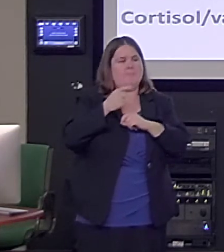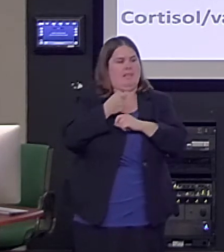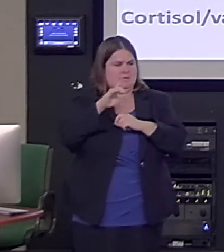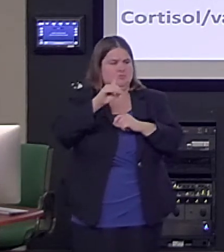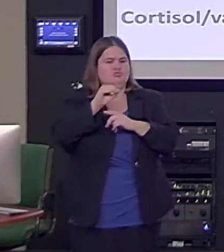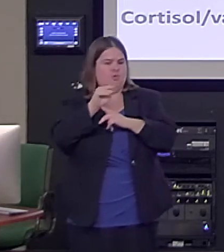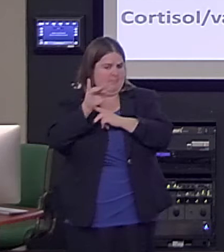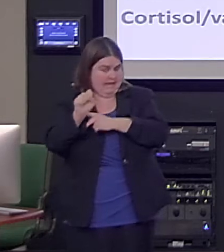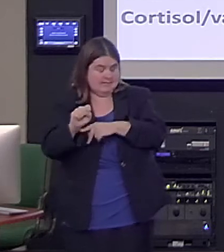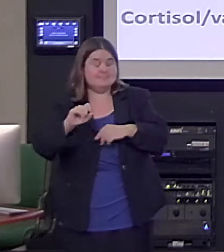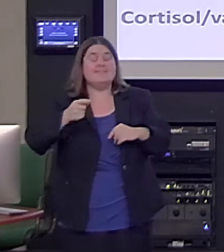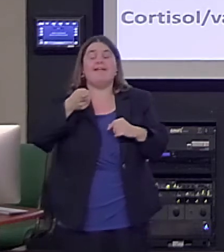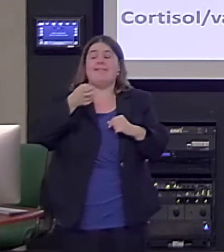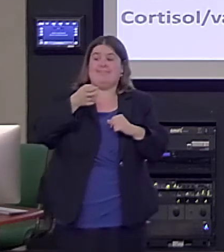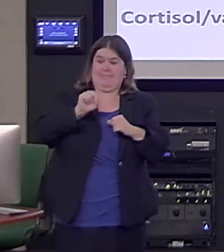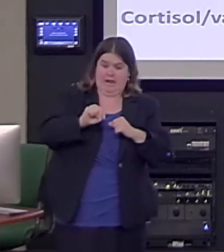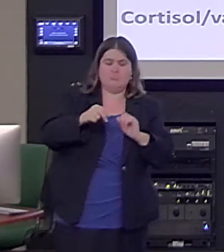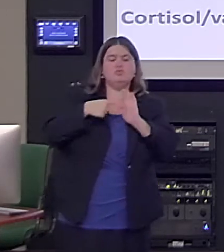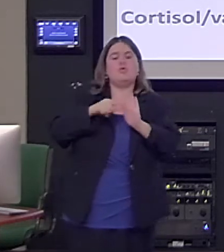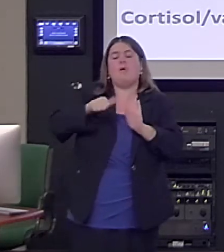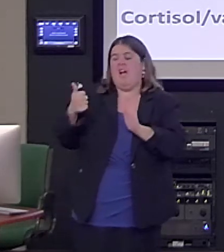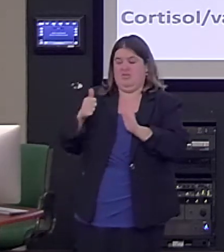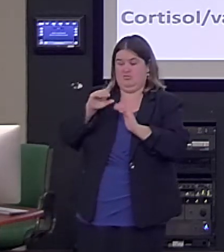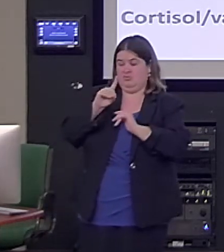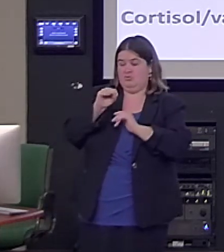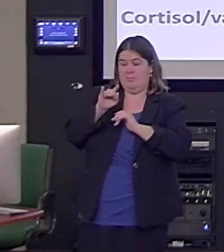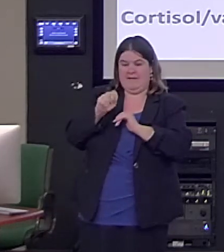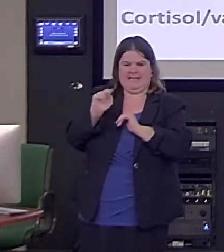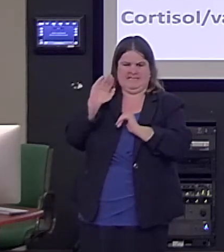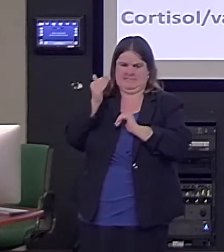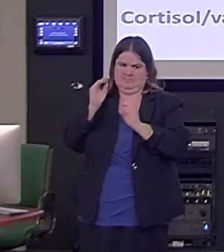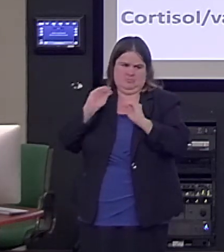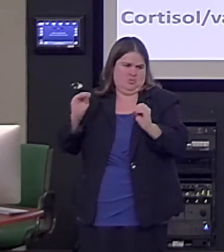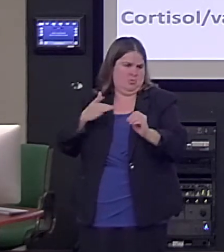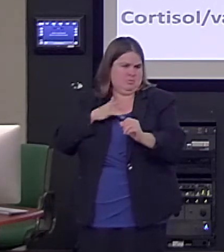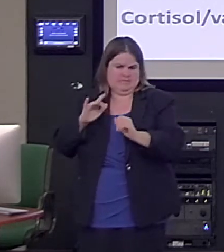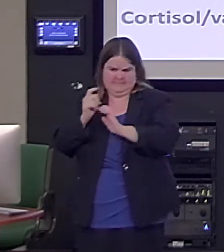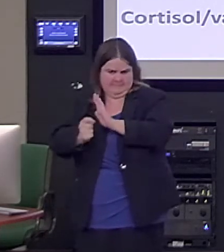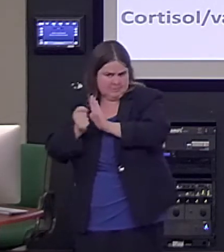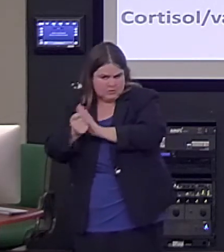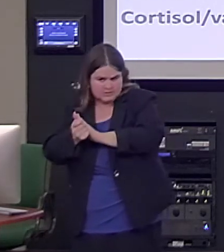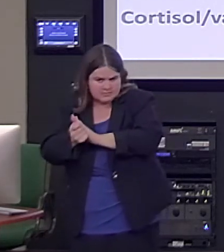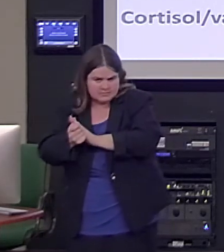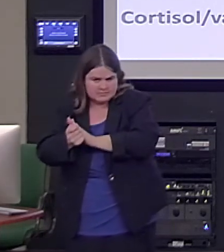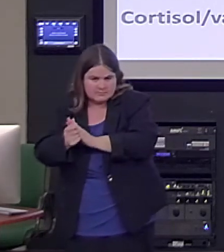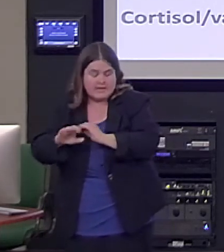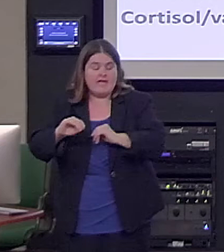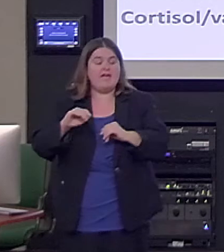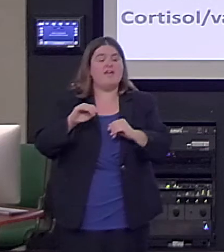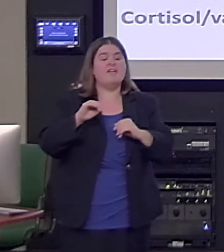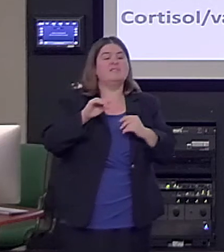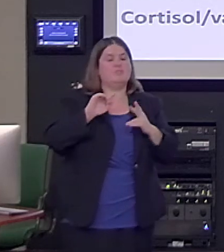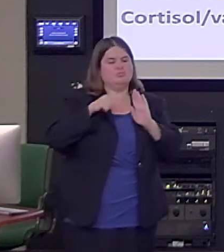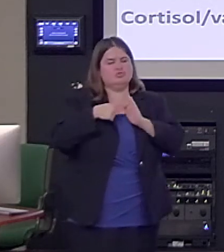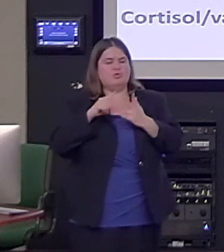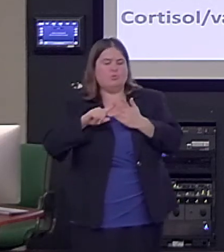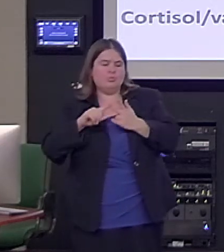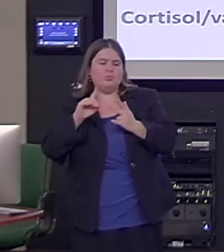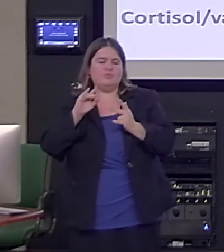the domains where there was no sensitive period. And the domains unaffected by the intervention